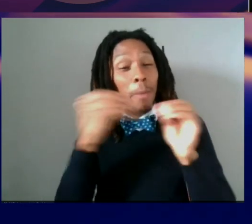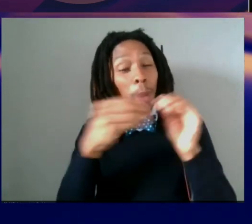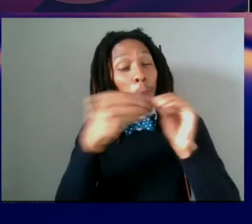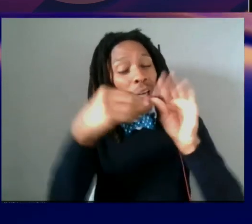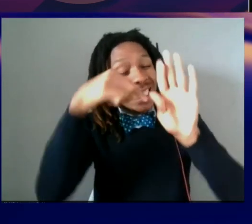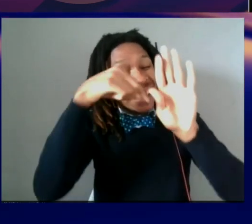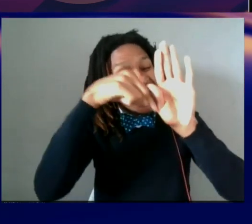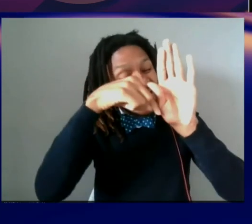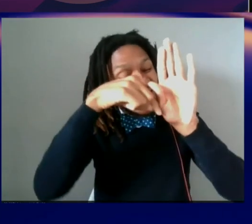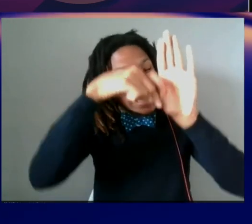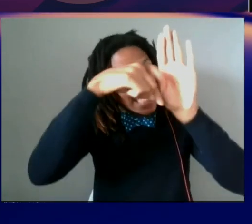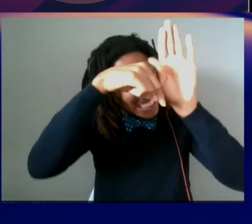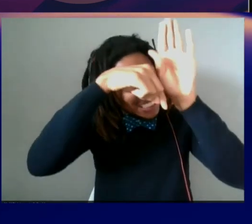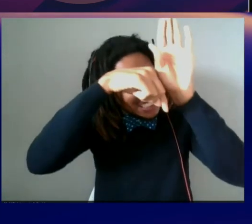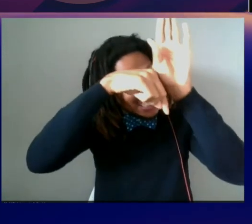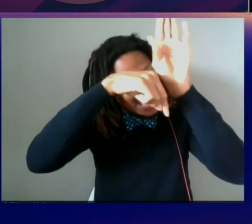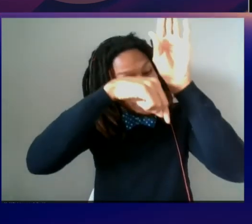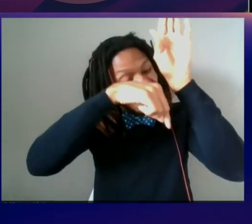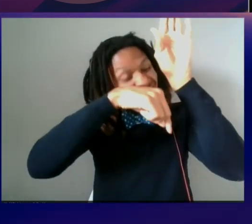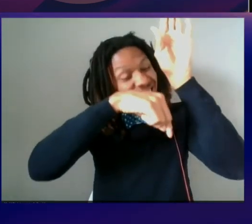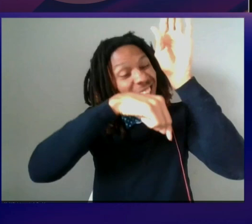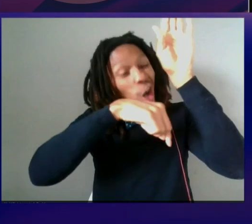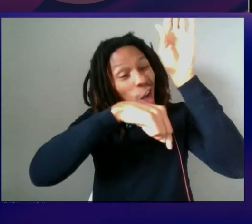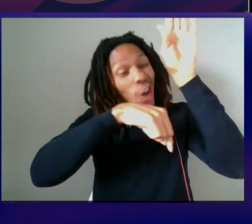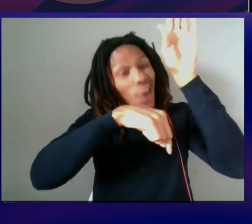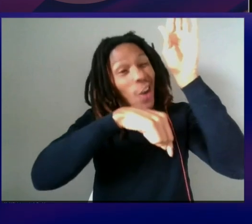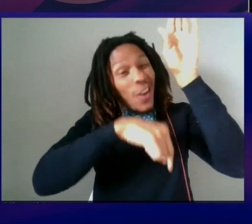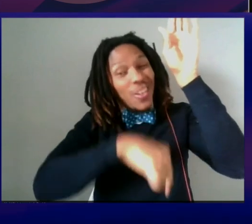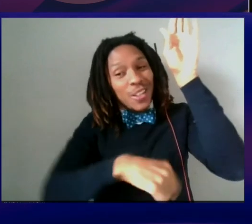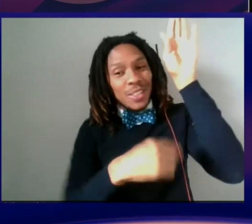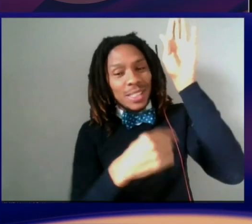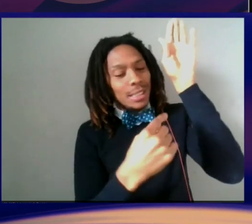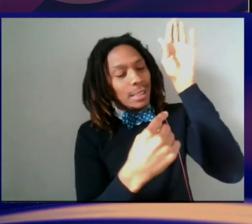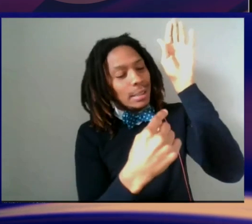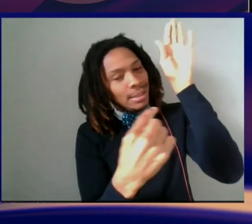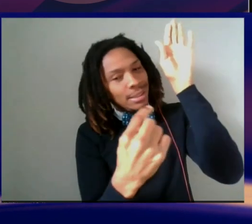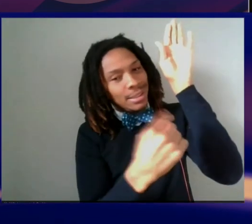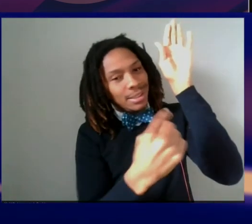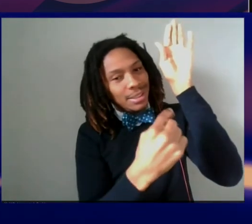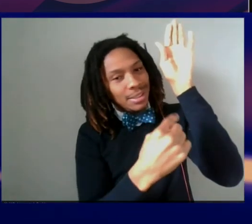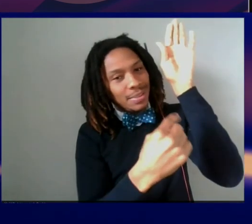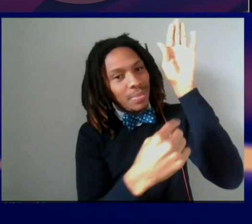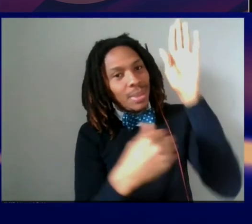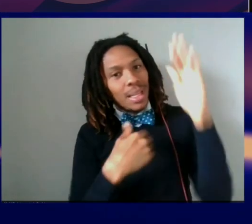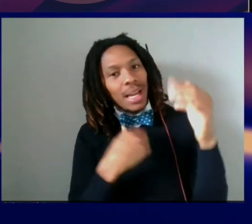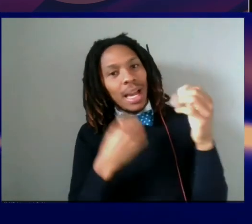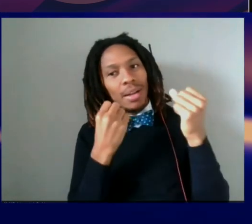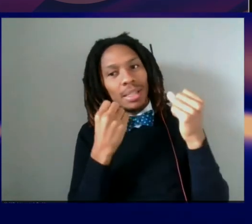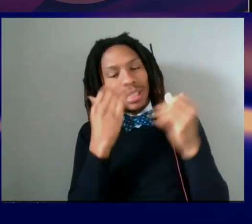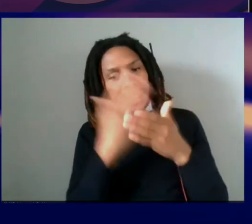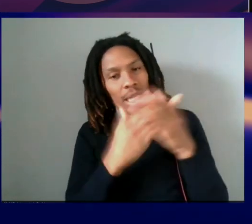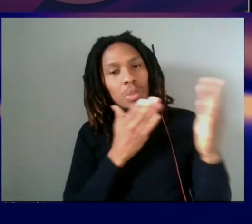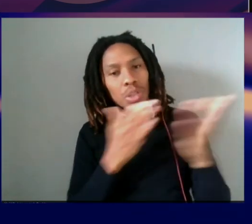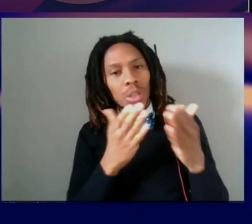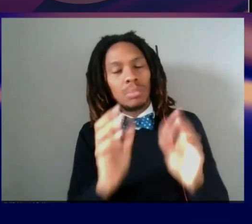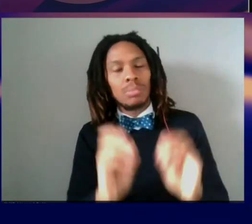past all this, let's go, go, go, go, go. We can see, there are certain services that are clearly called out. It's out of scope.